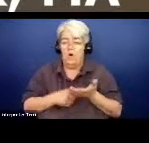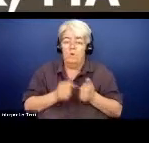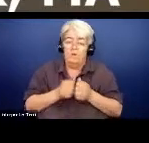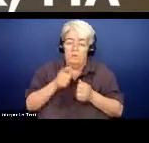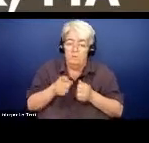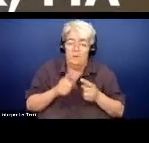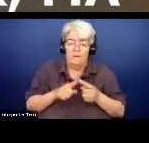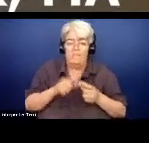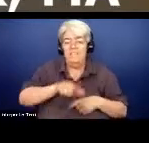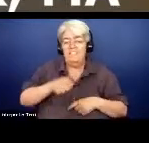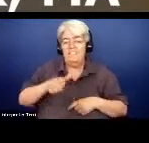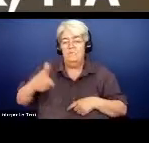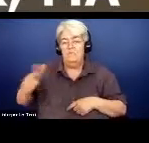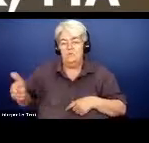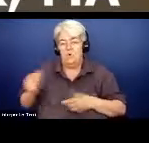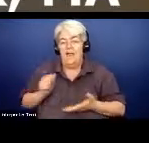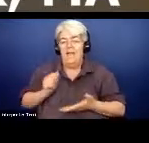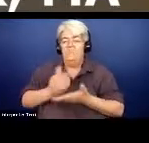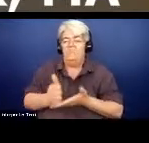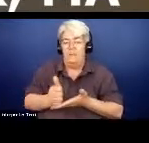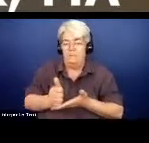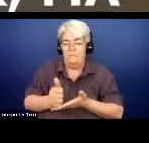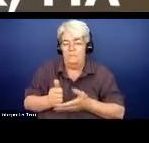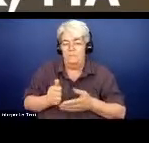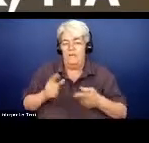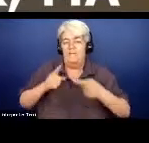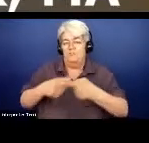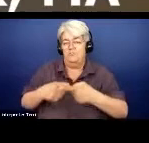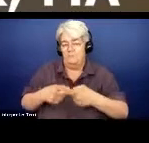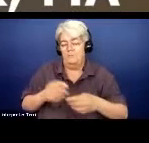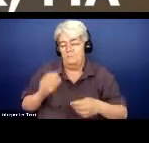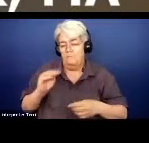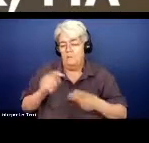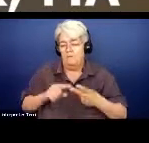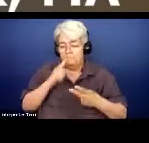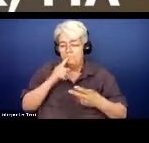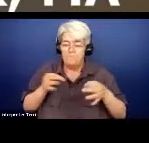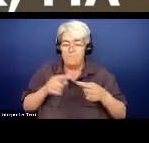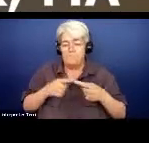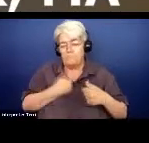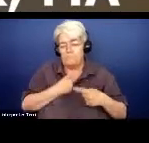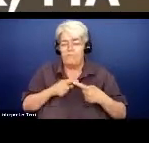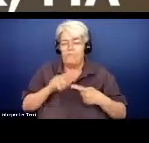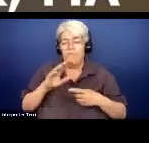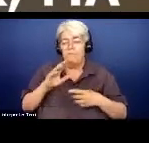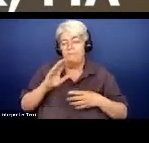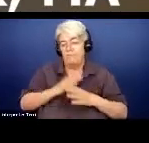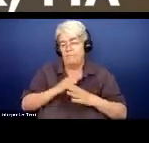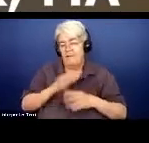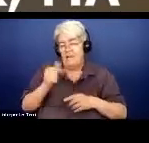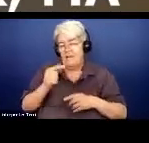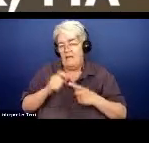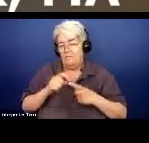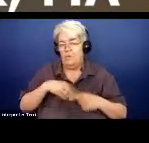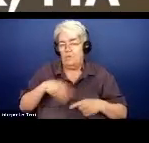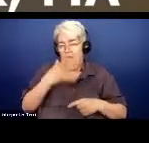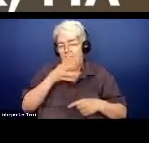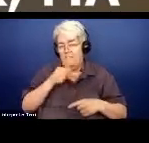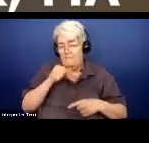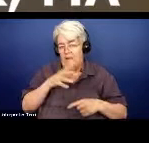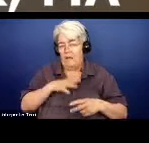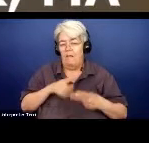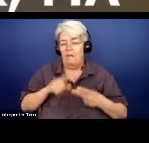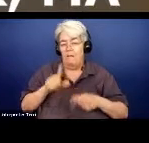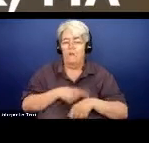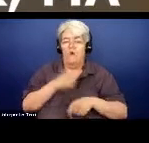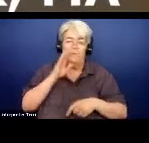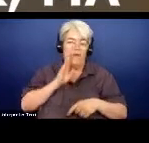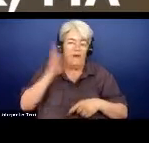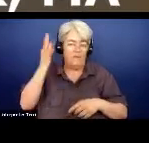model. I'm going to describe myself. Middle-aged white male, long brown hair and blue eyes.